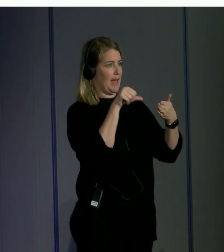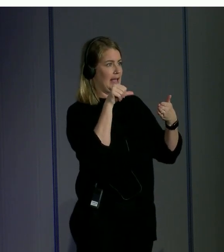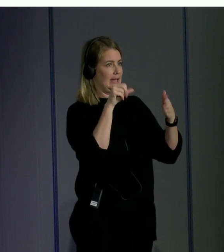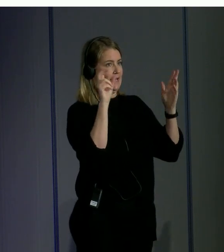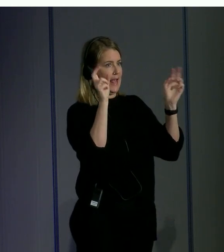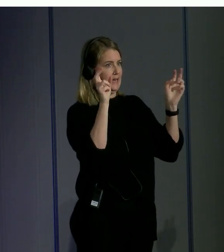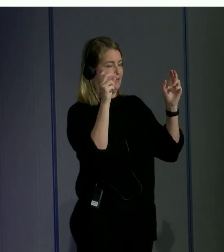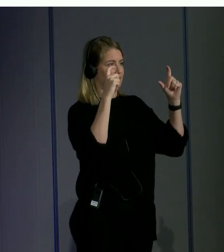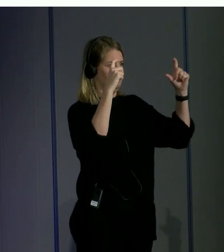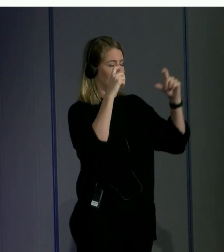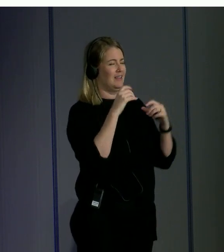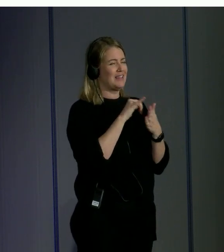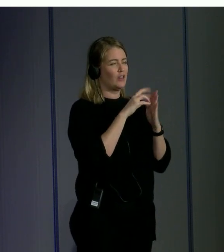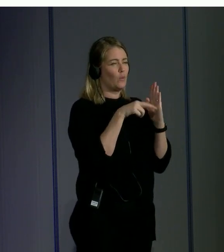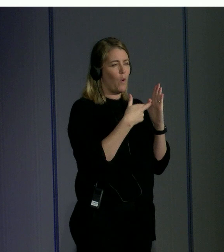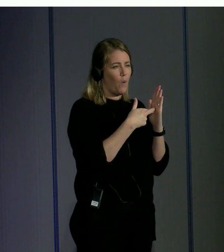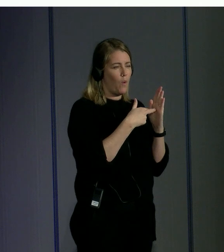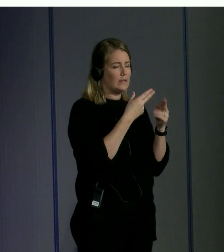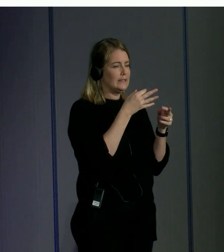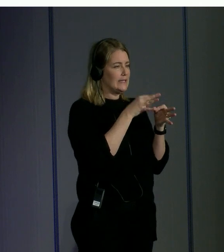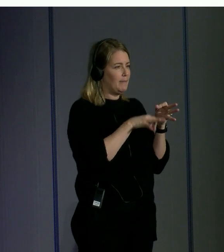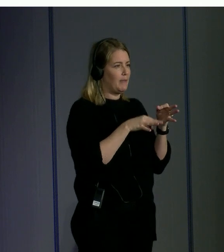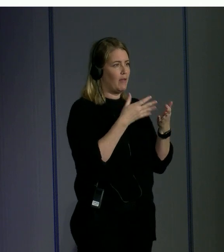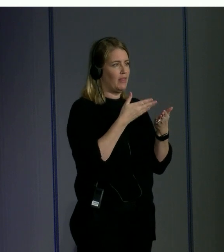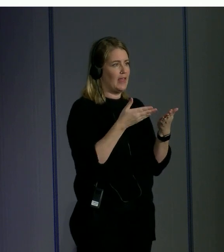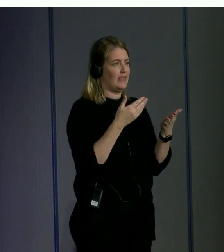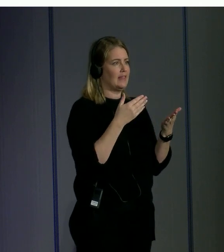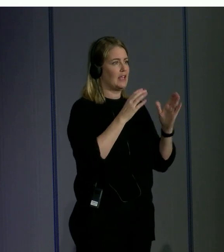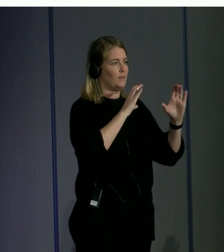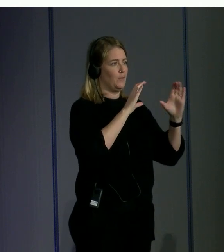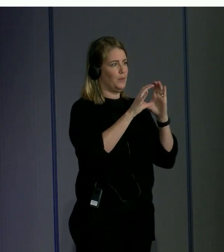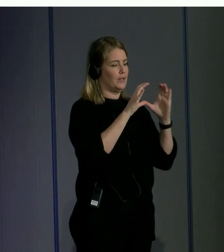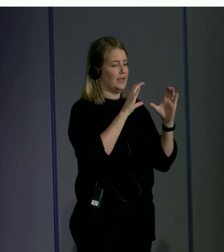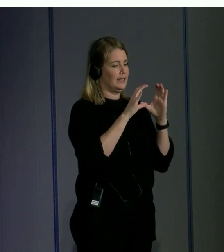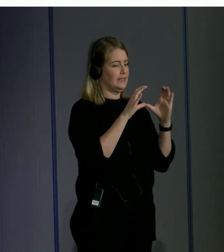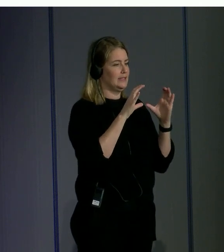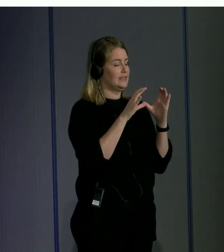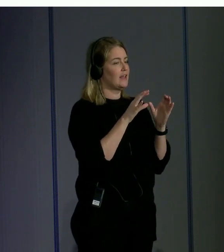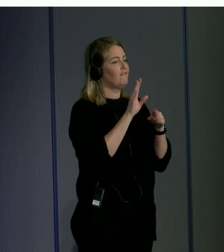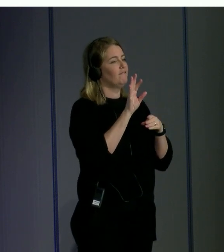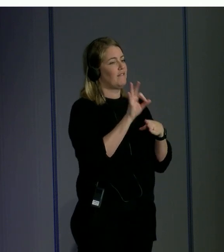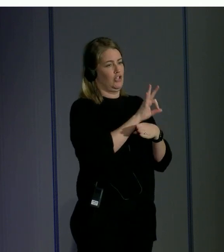That's the role. That's the simple thing that communicates the function of the component.